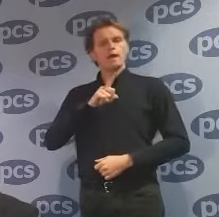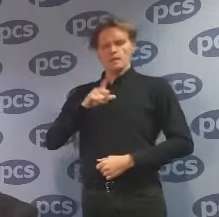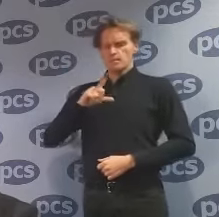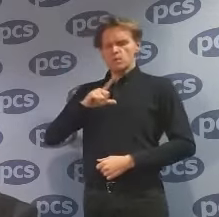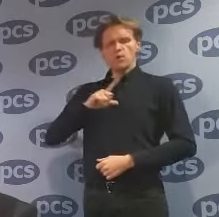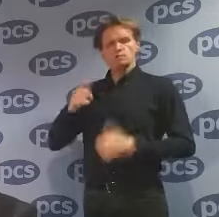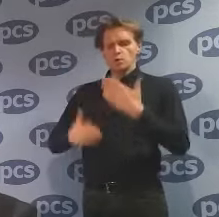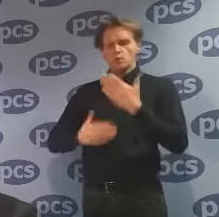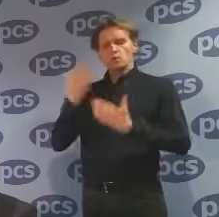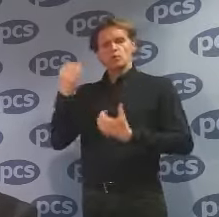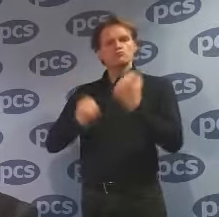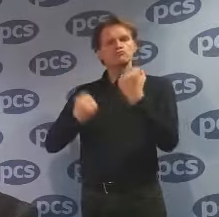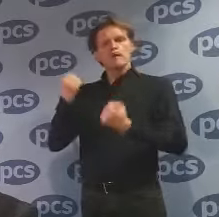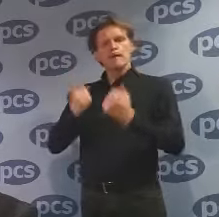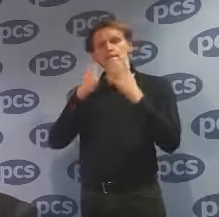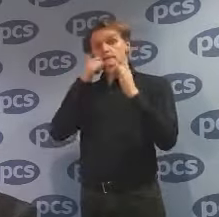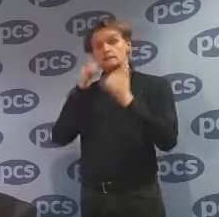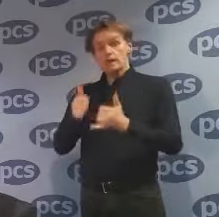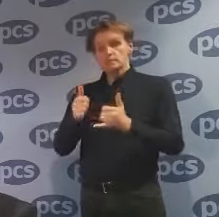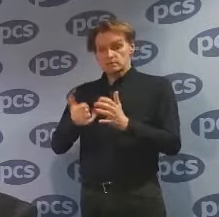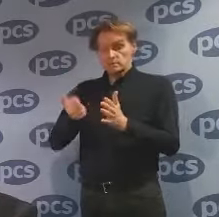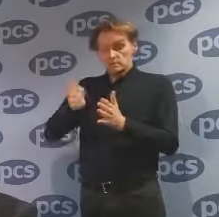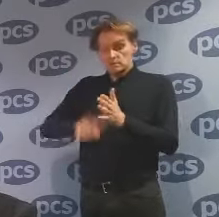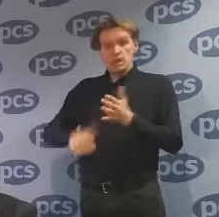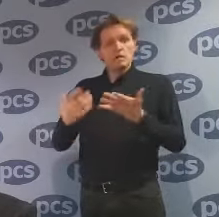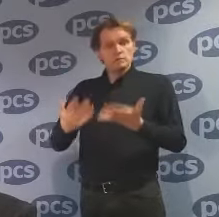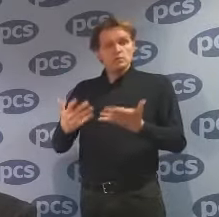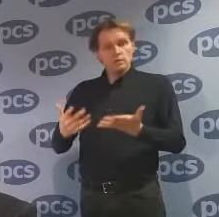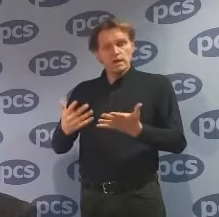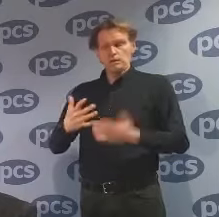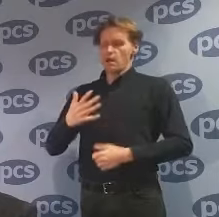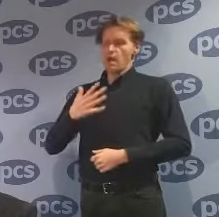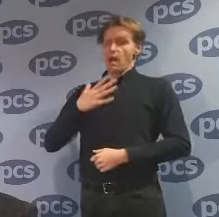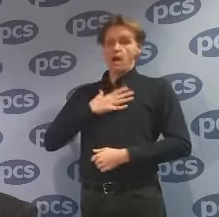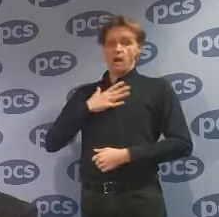that was due to be introduced today and can I start by saying that our activists and